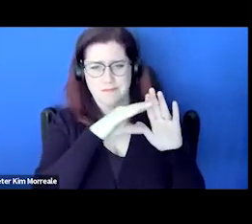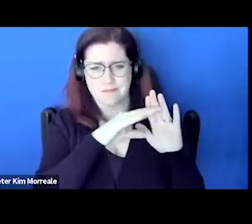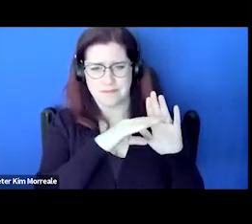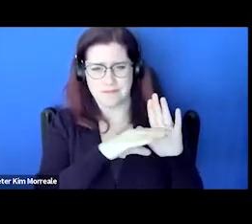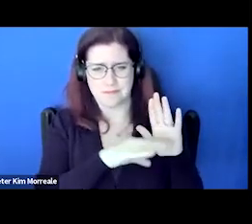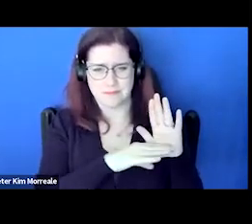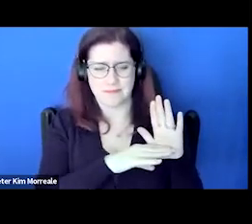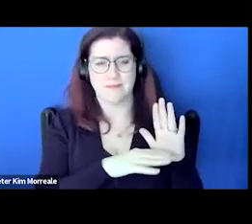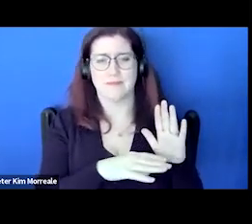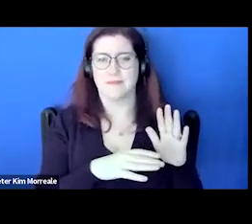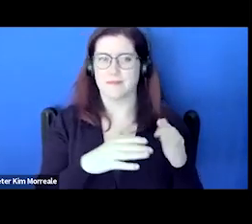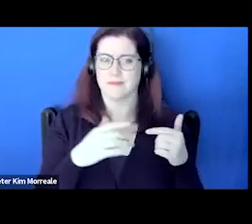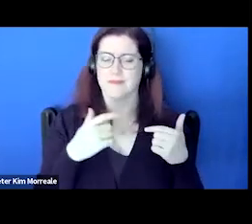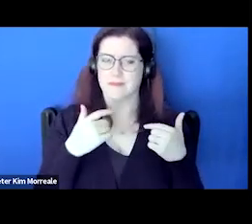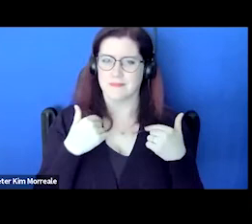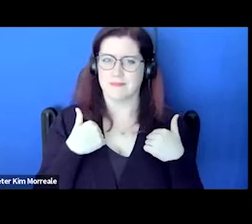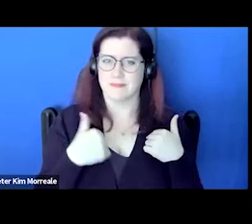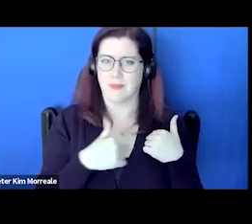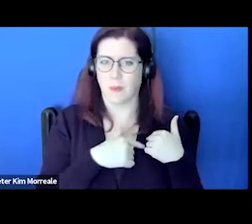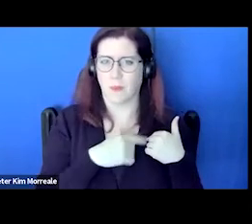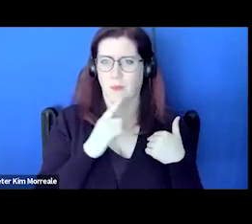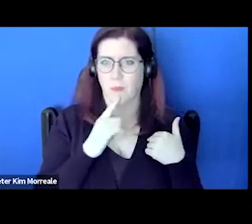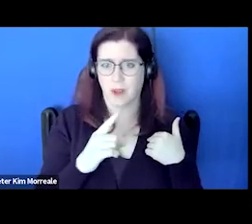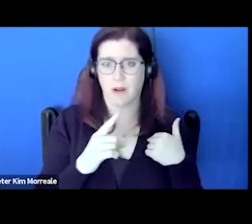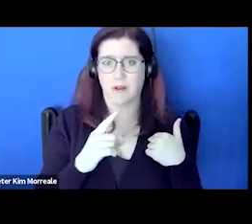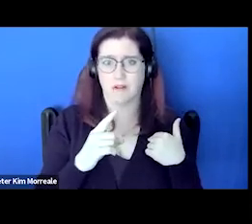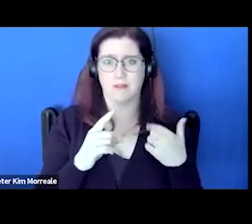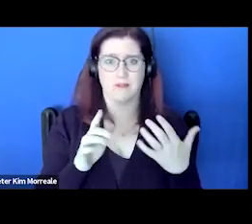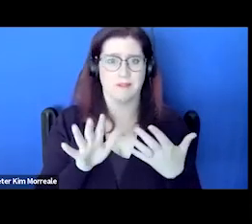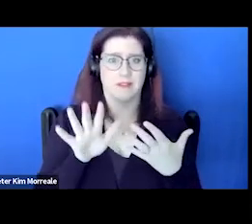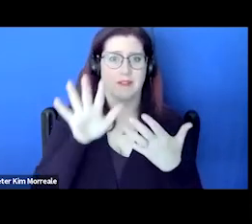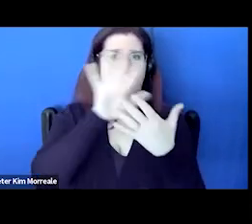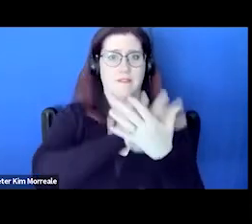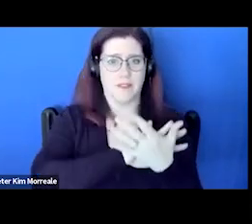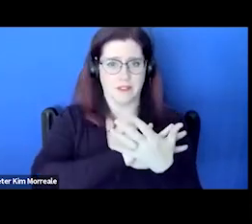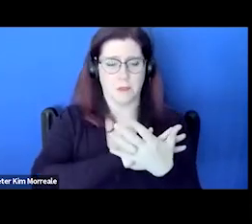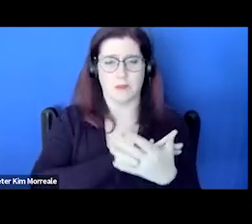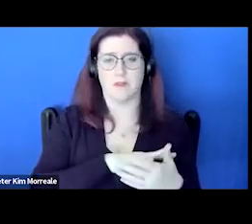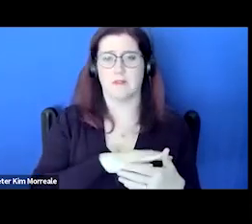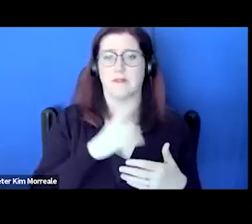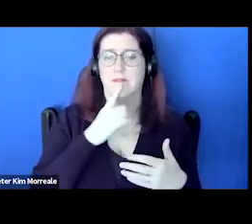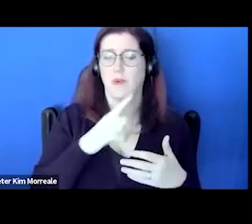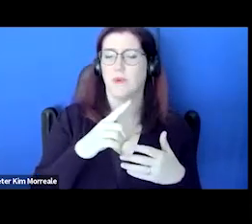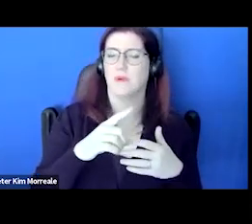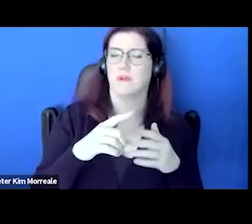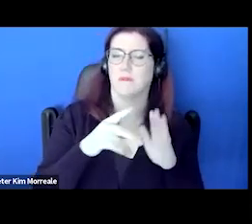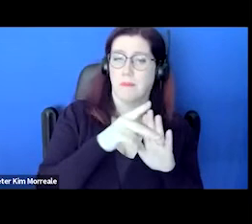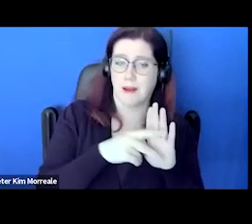that we are invisible in regard to policy and services and funding.